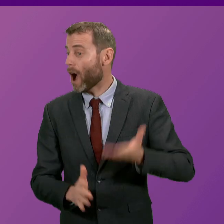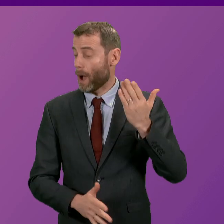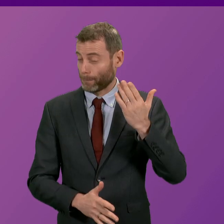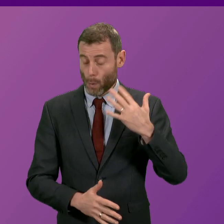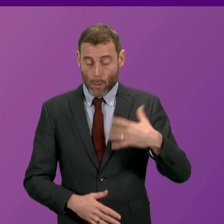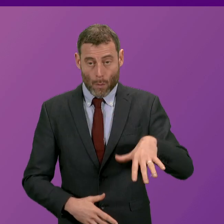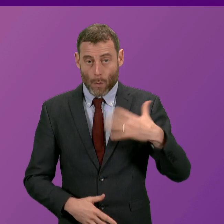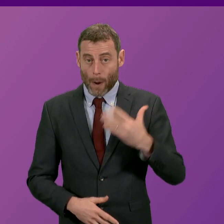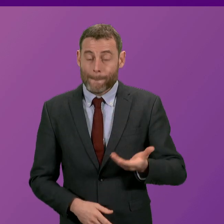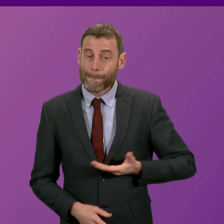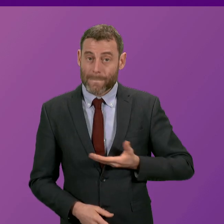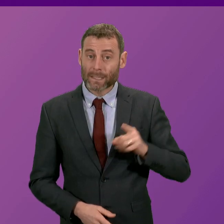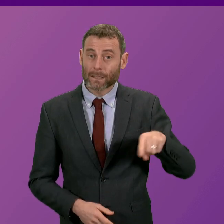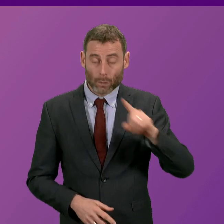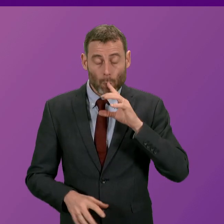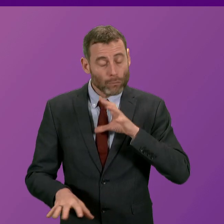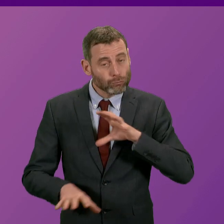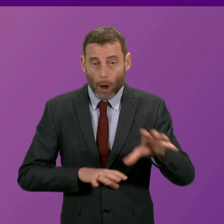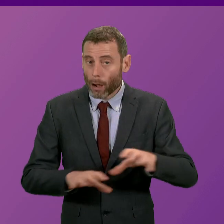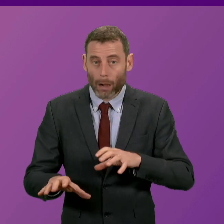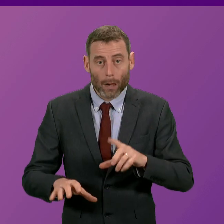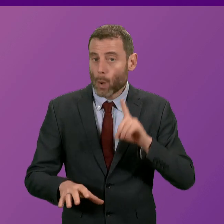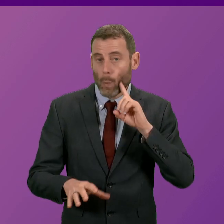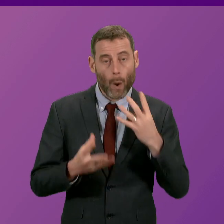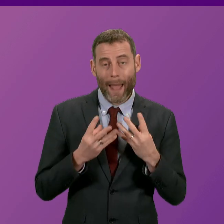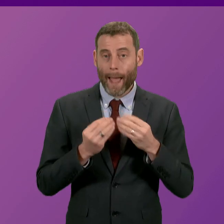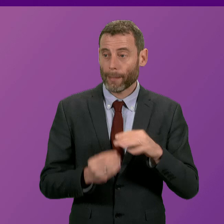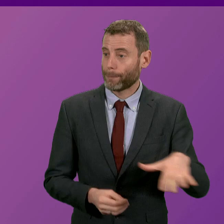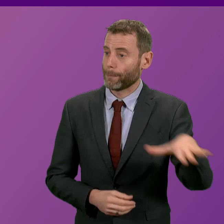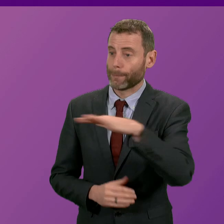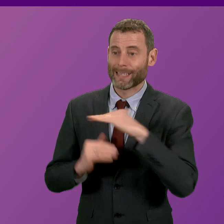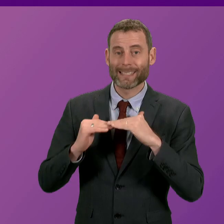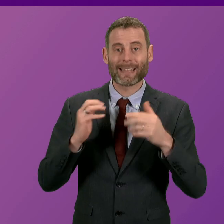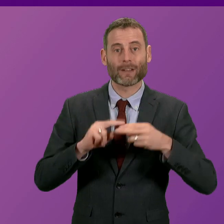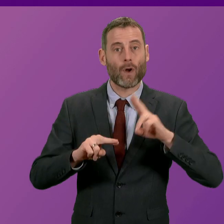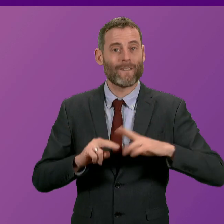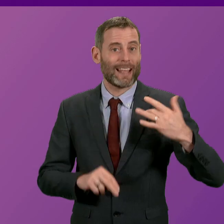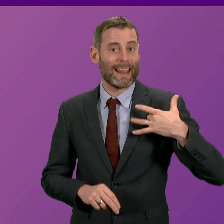will not improve the standard of living of people in the United Kingdom over a five-year